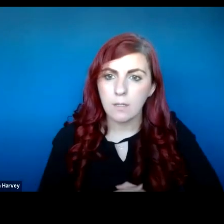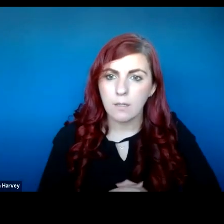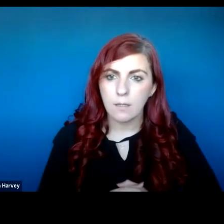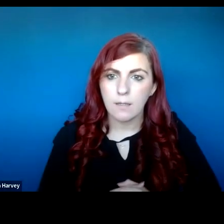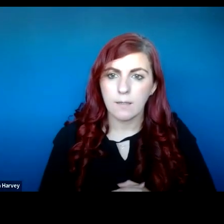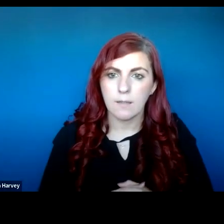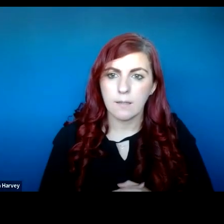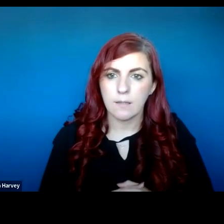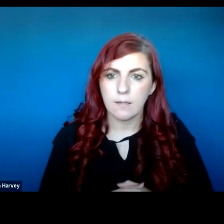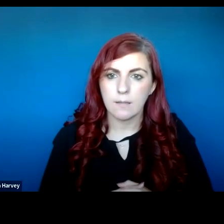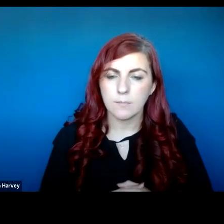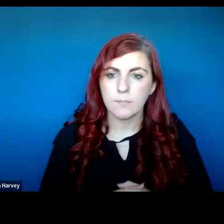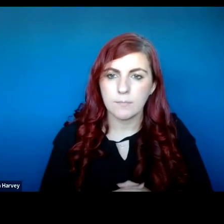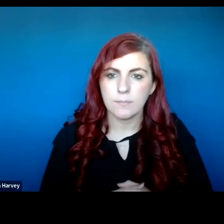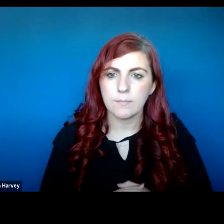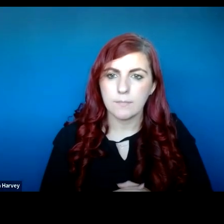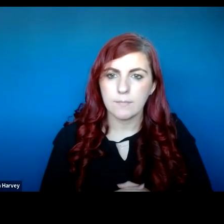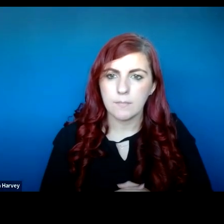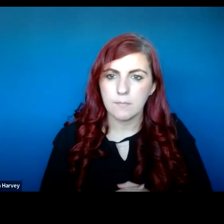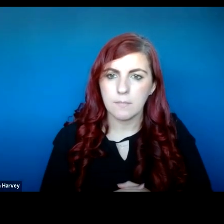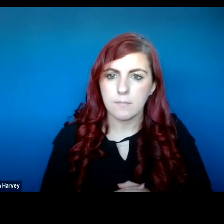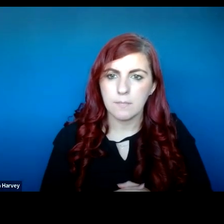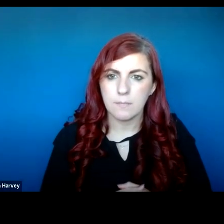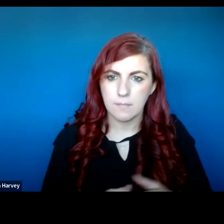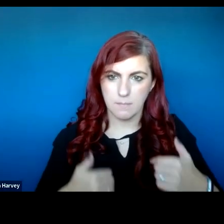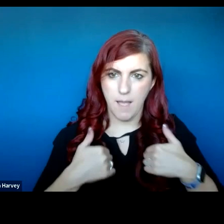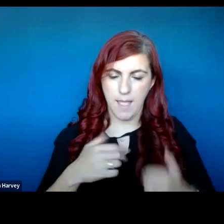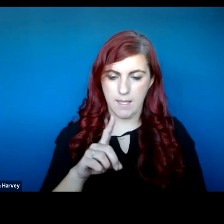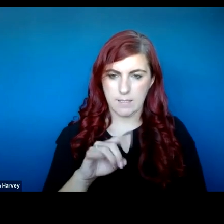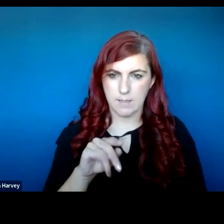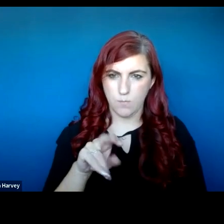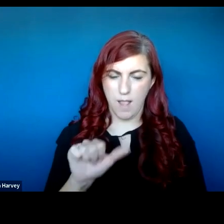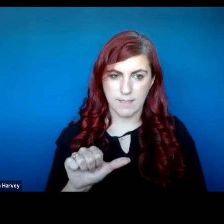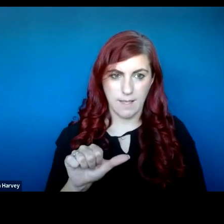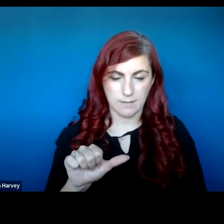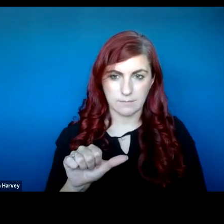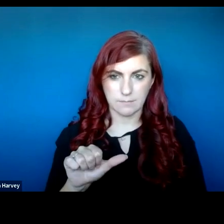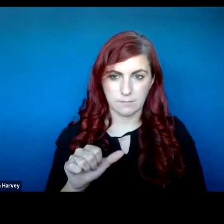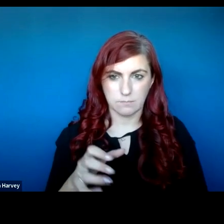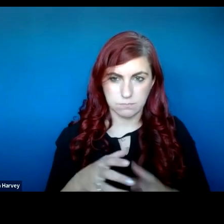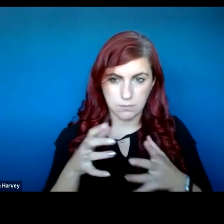And my dyspraxia aspect is just incredible, I can be walking down the